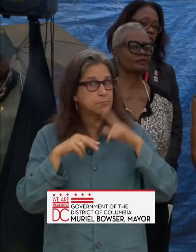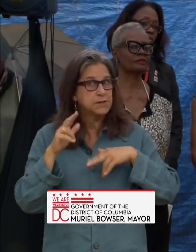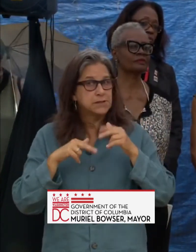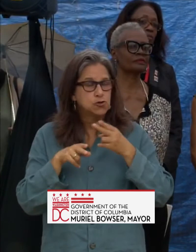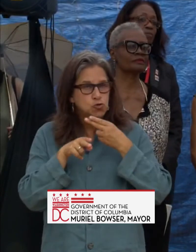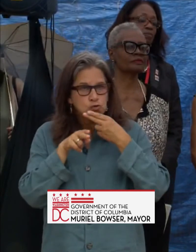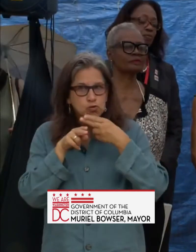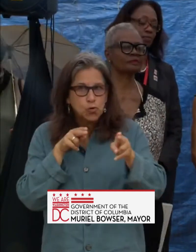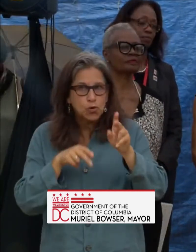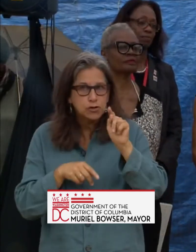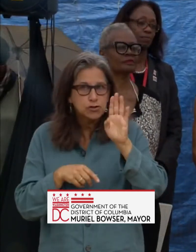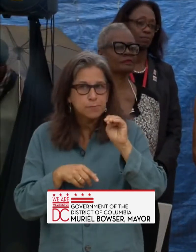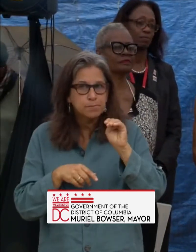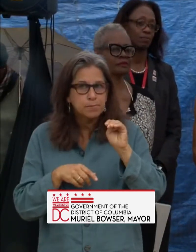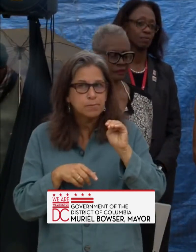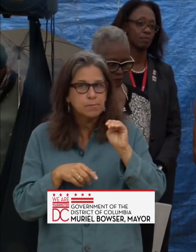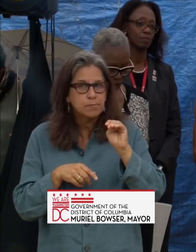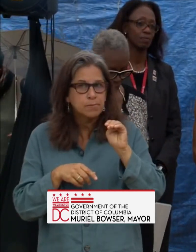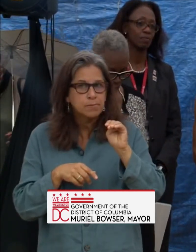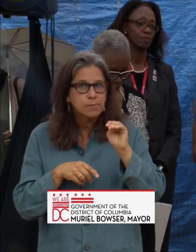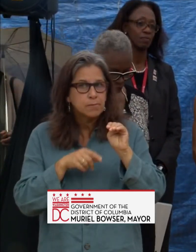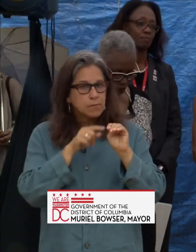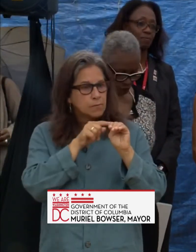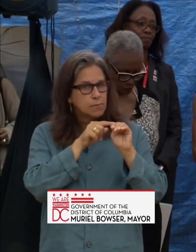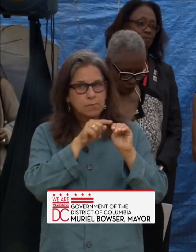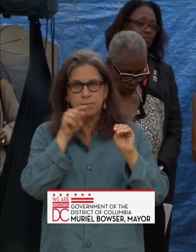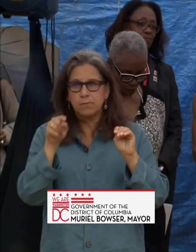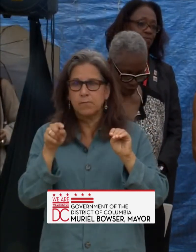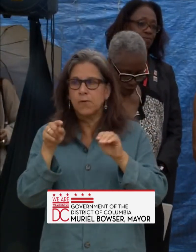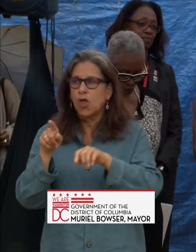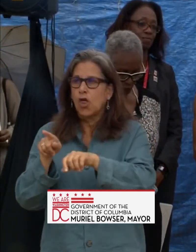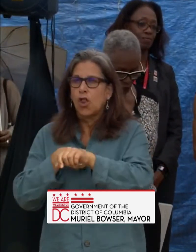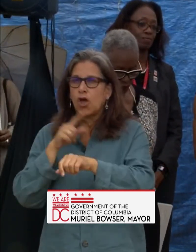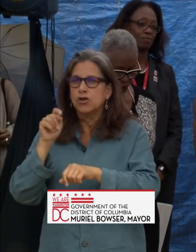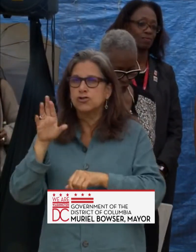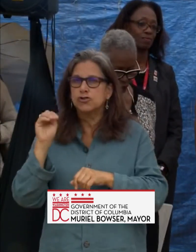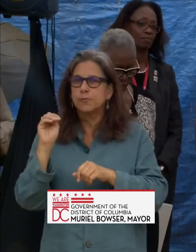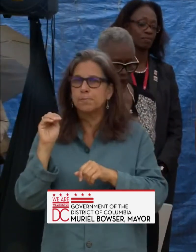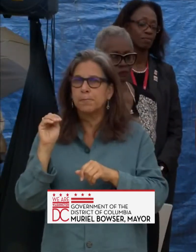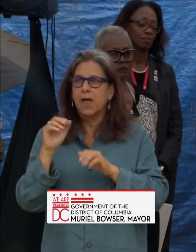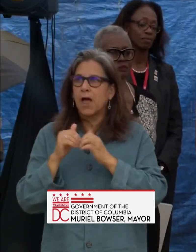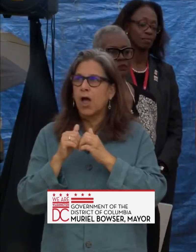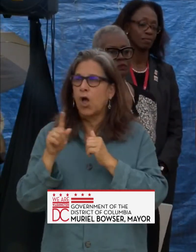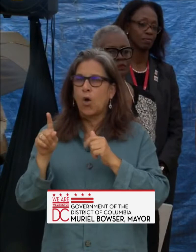CAN YOU KIND OF HELP US TO SEE WHERE YOU SEE THE TRANSITION PERIOD?